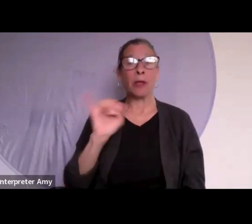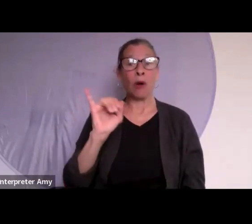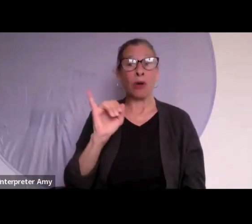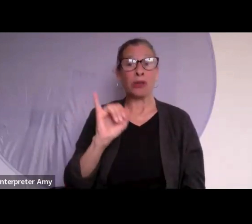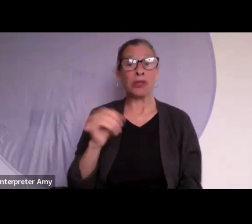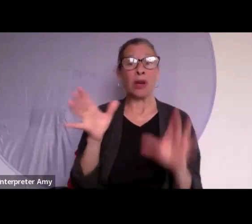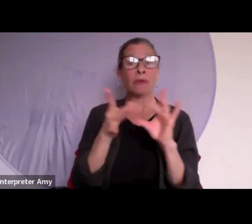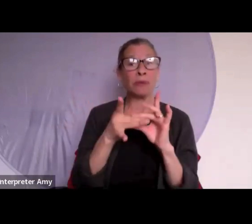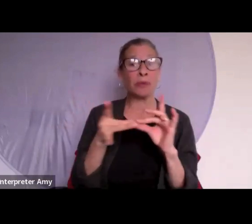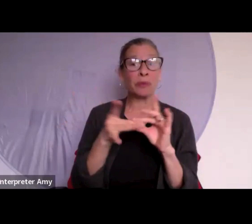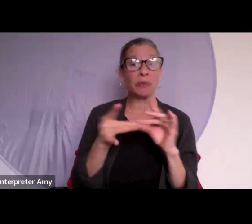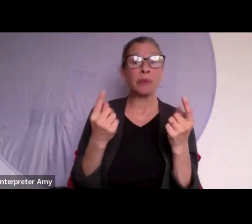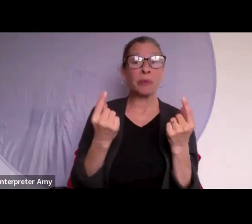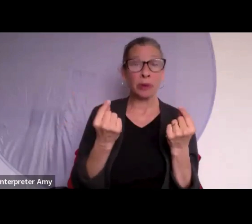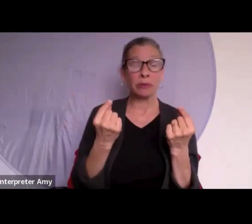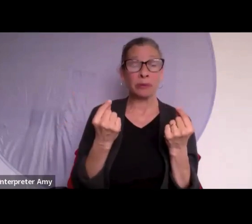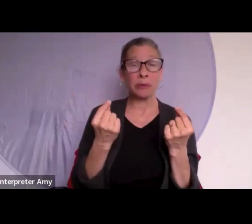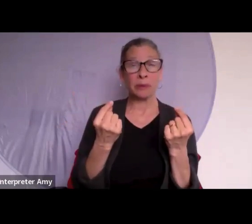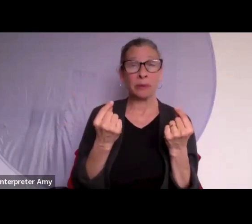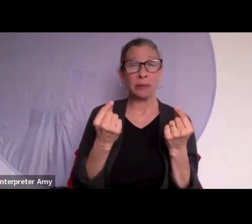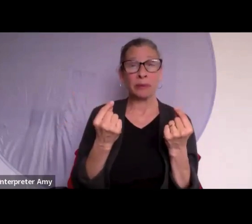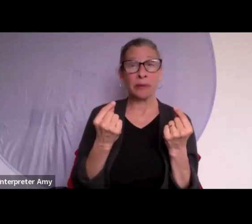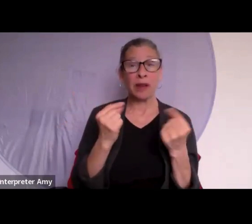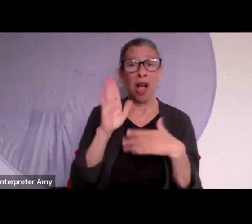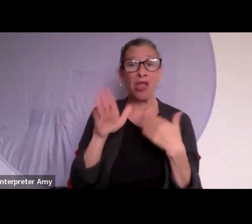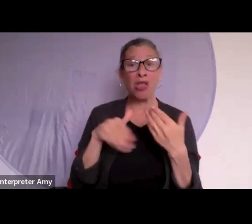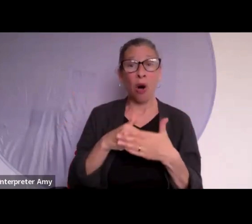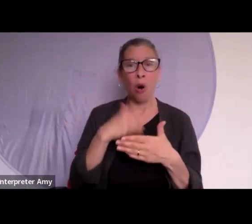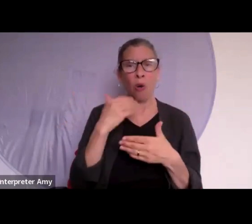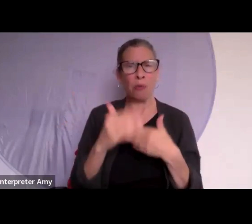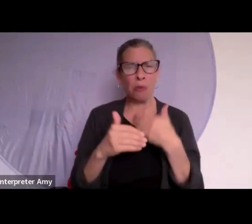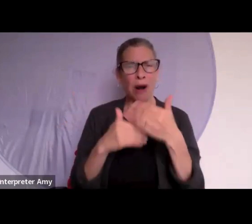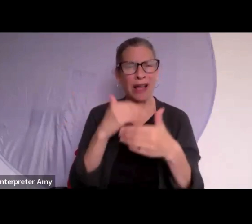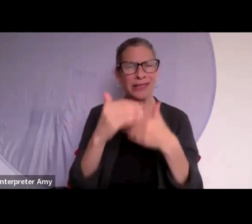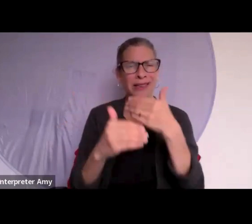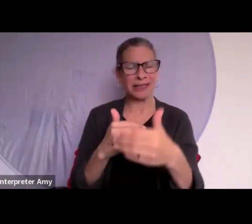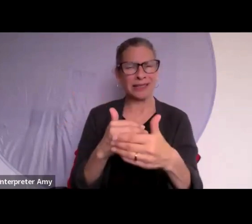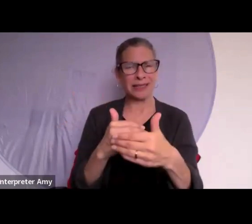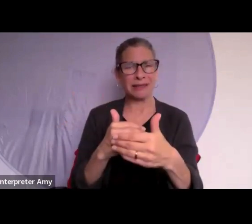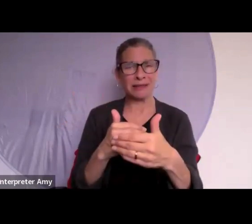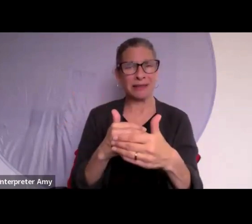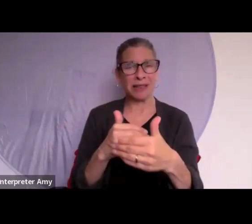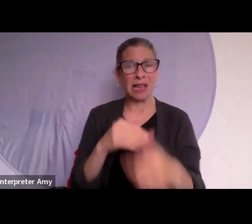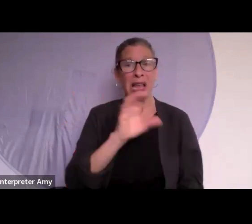that, that the whole process, if captions and audio description